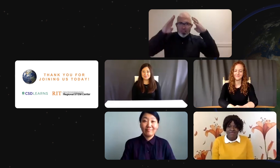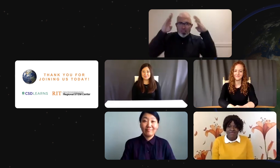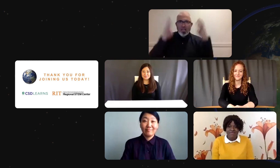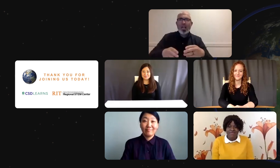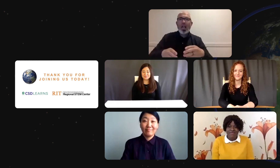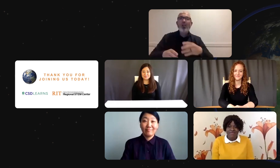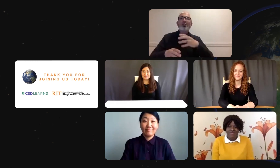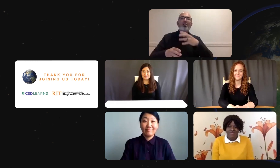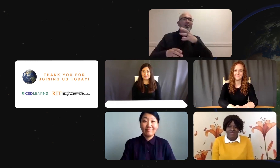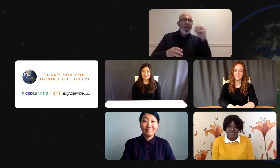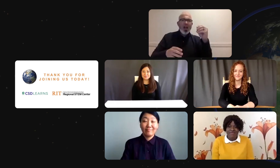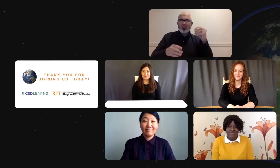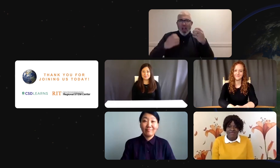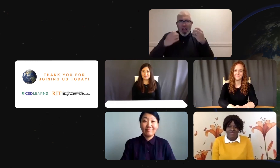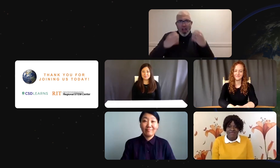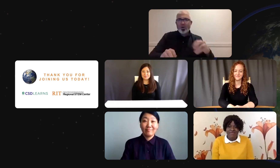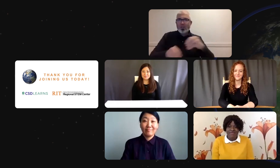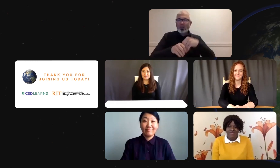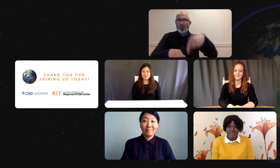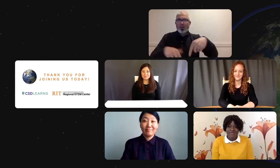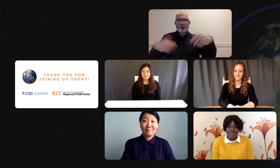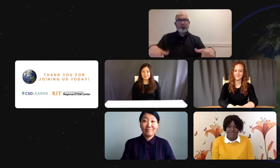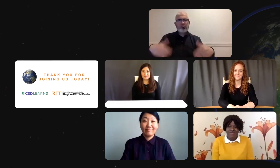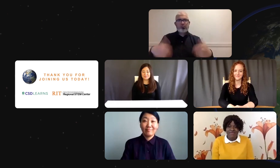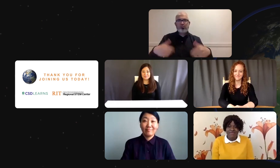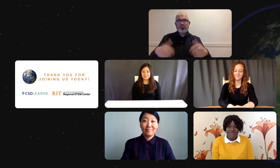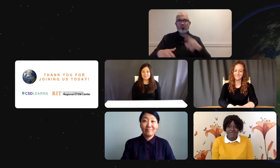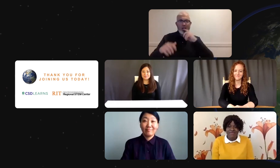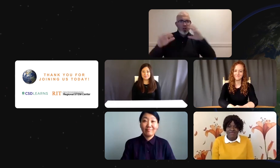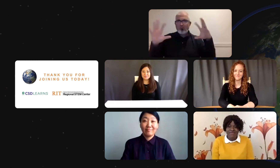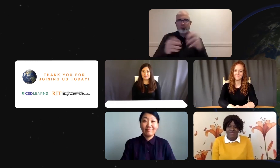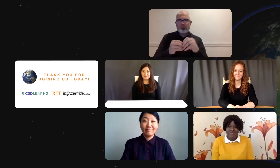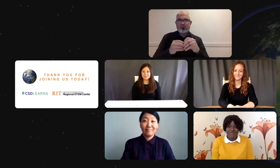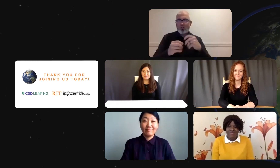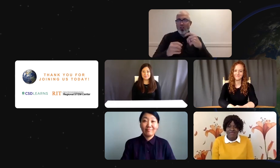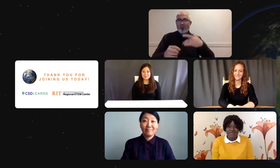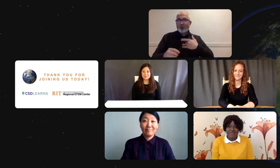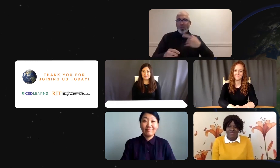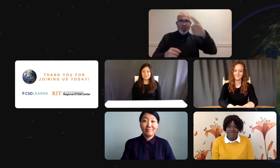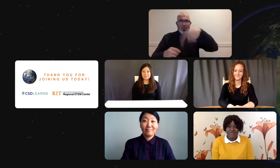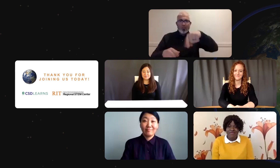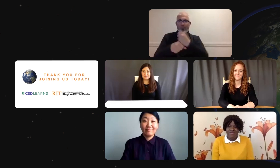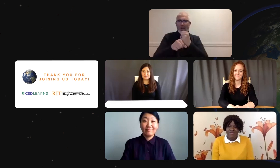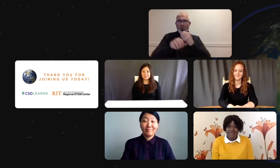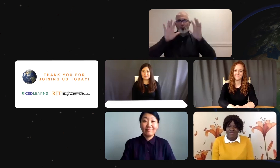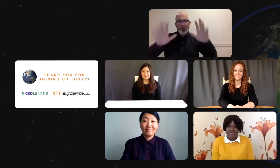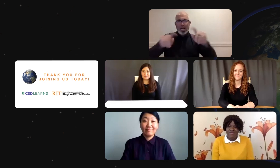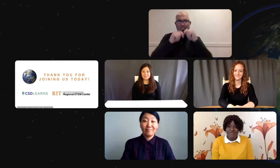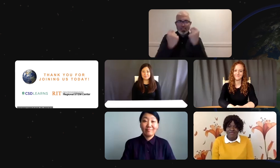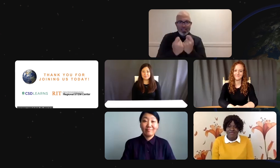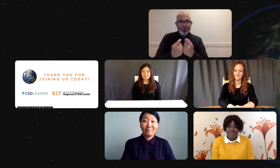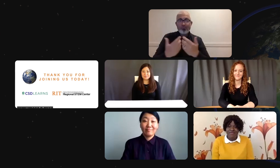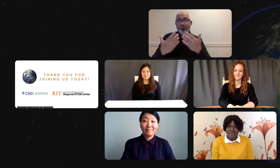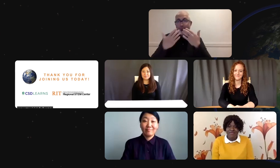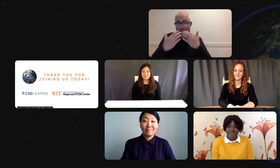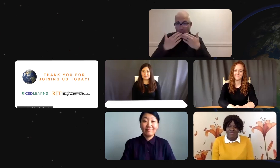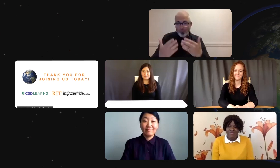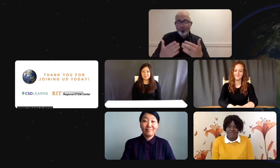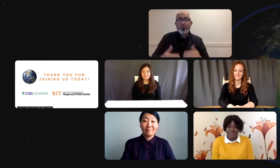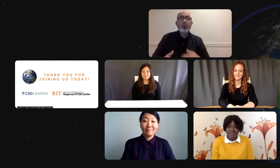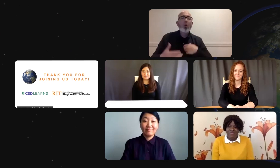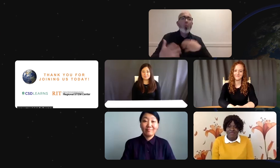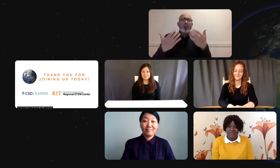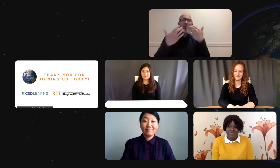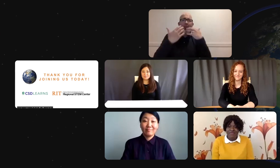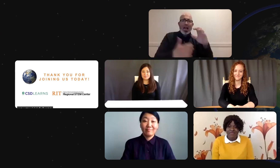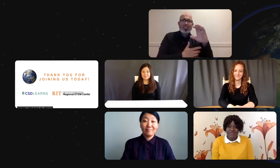Thank you for your time and efforts you've put in for today.